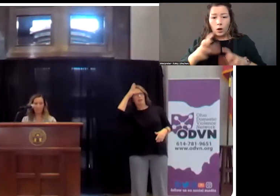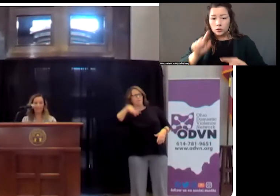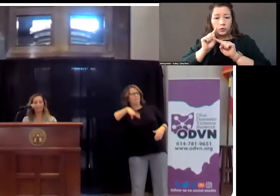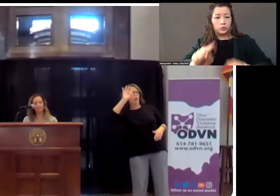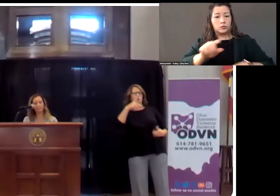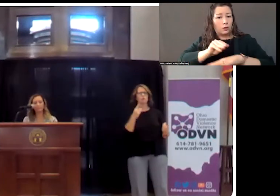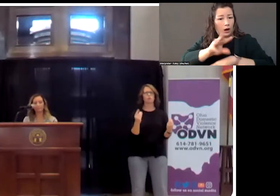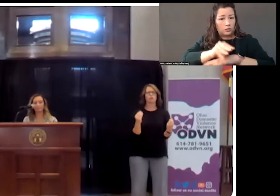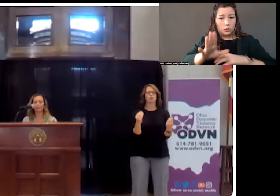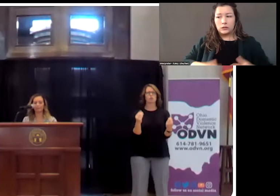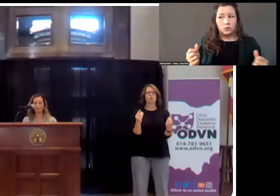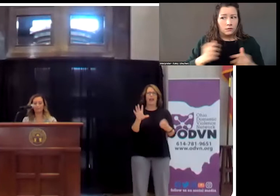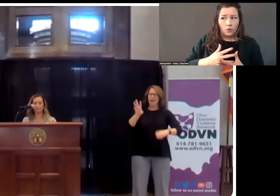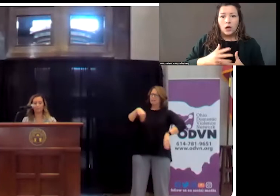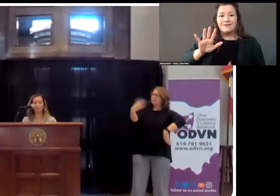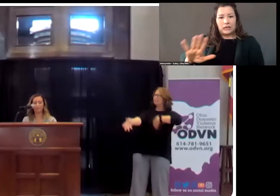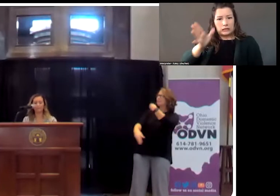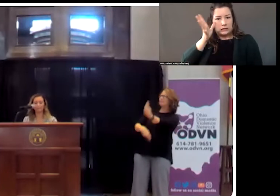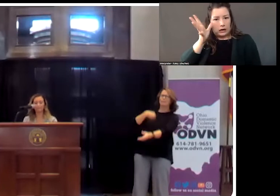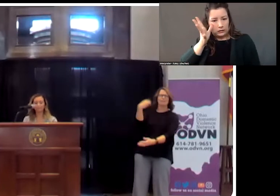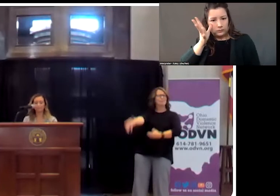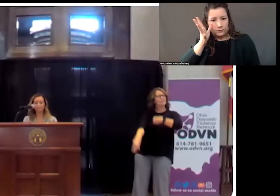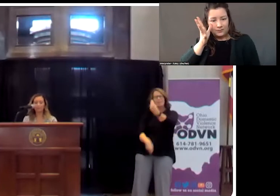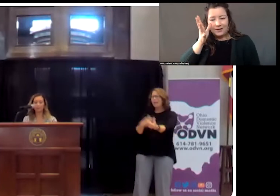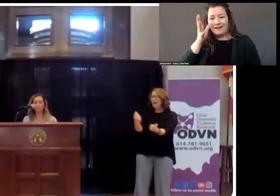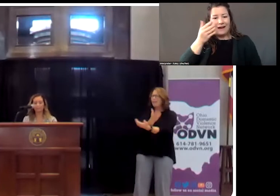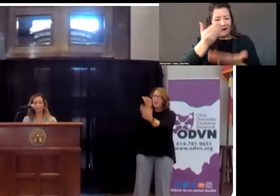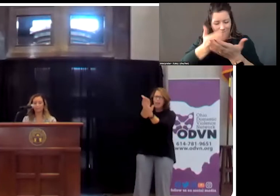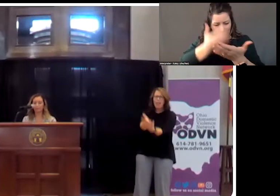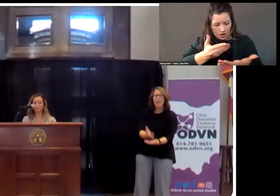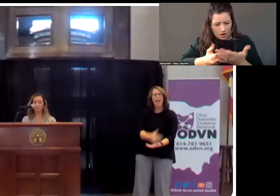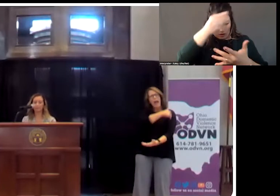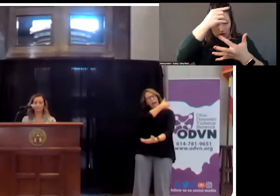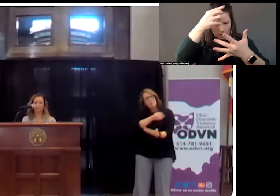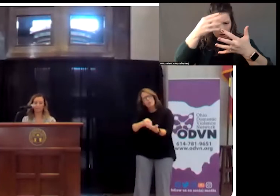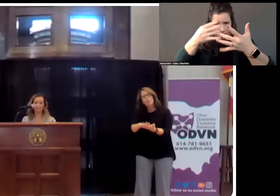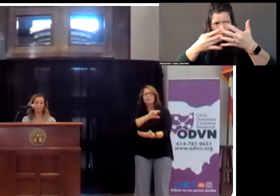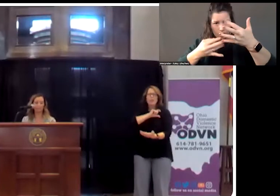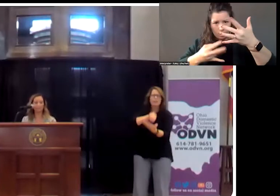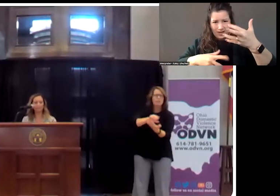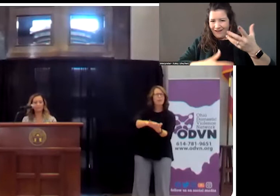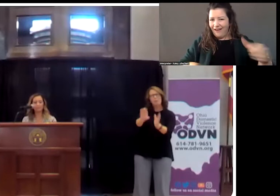I gave every single bit of evidence to the GAL hospital records, police records, photos, letters